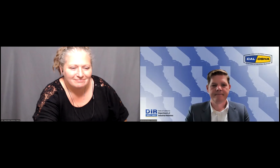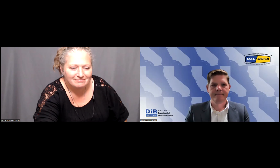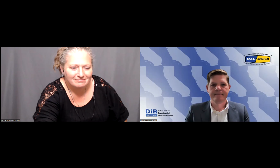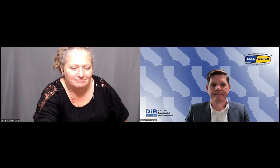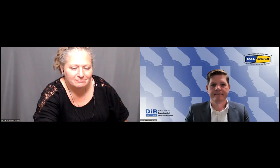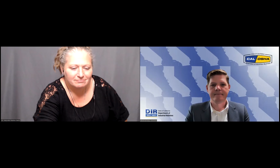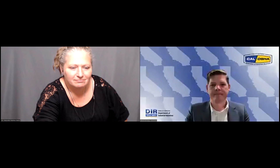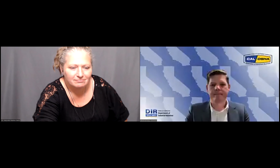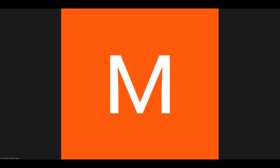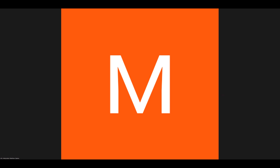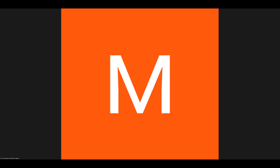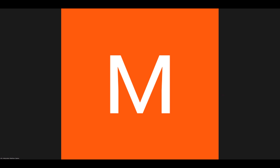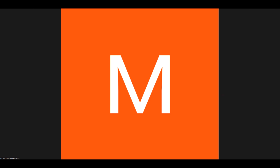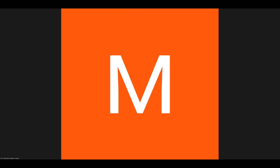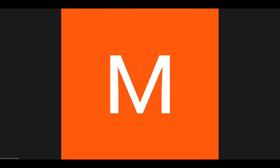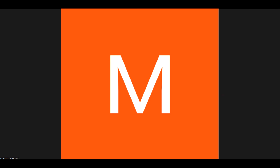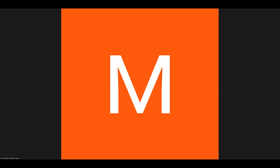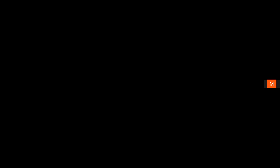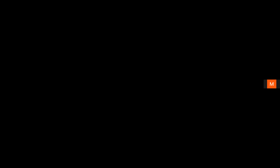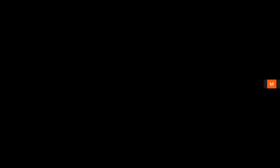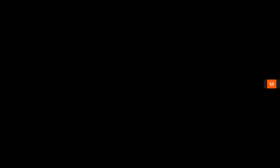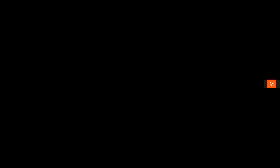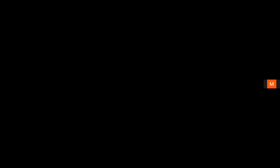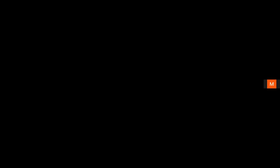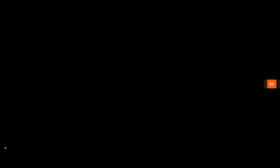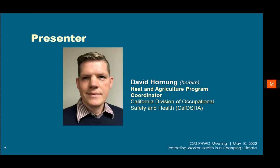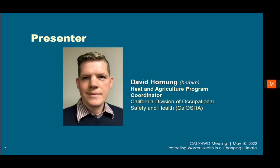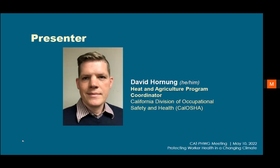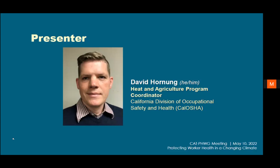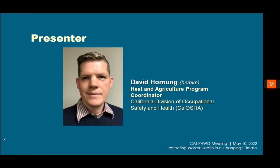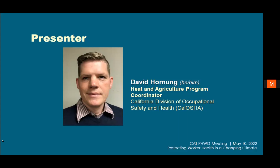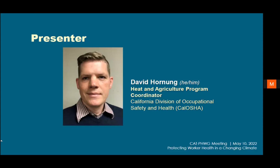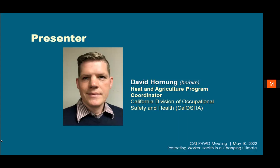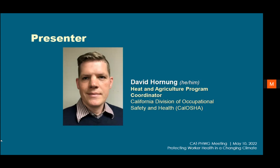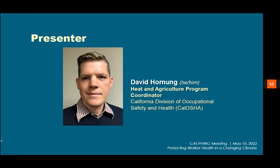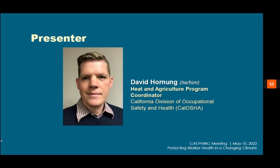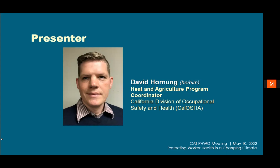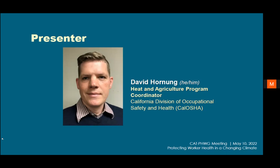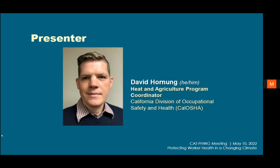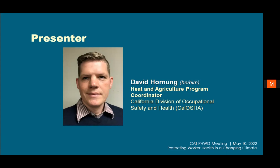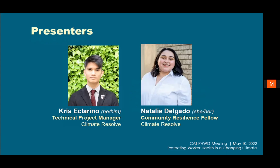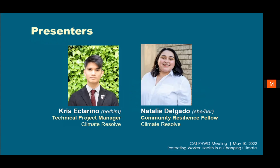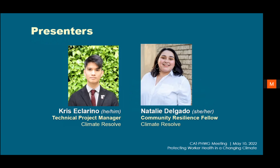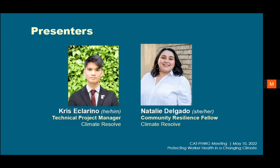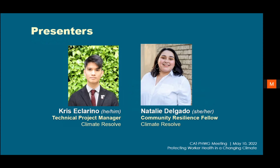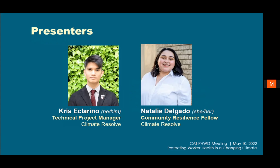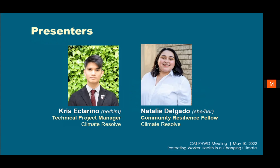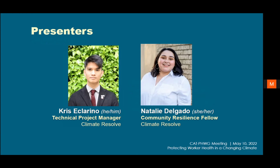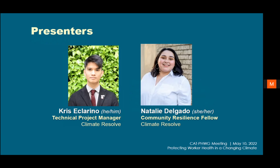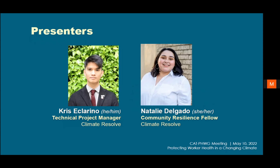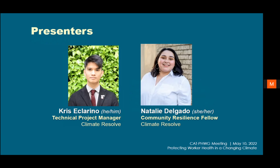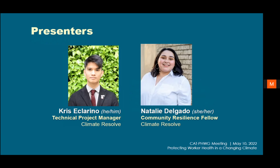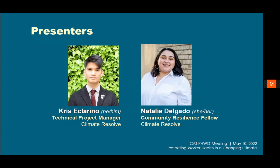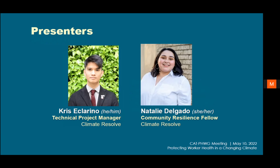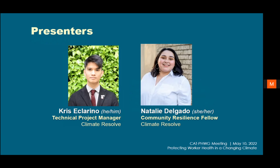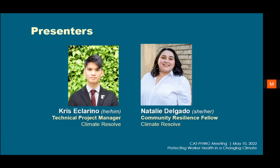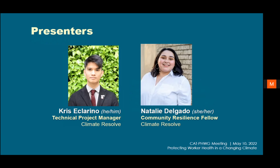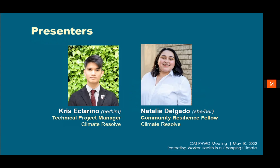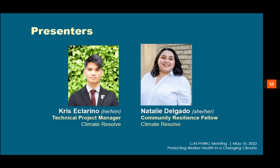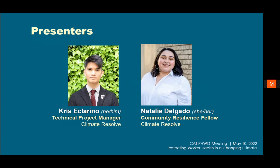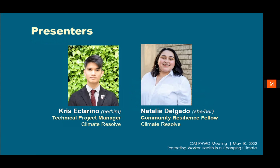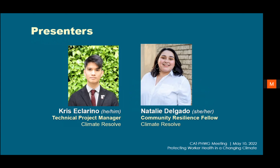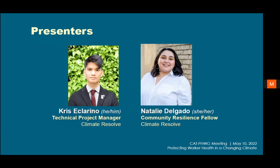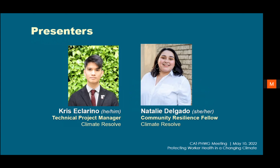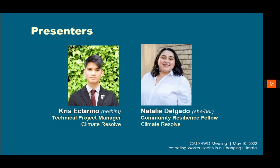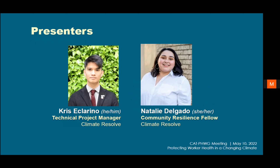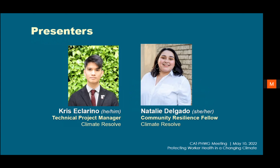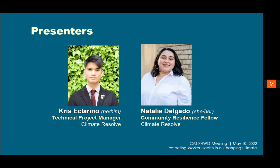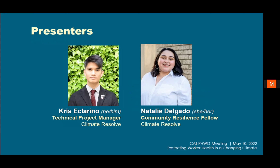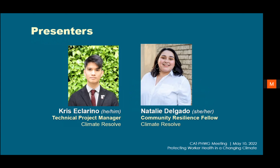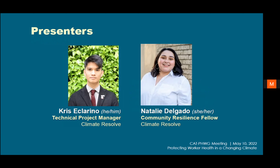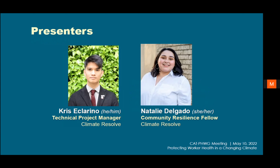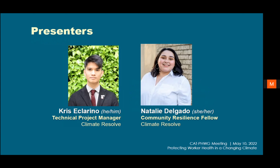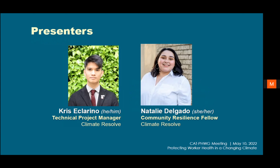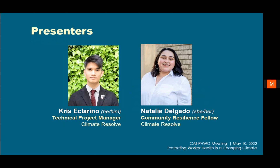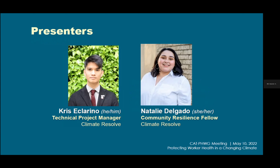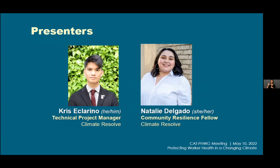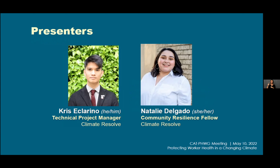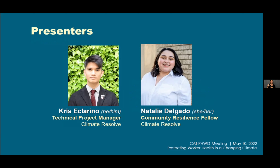regulatory work. Next up we have climate resolve, Kris Eclarino is the